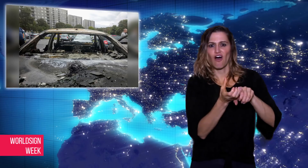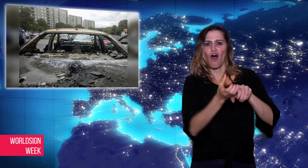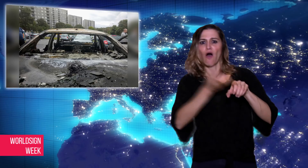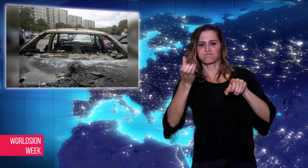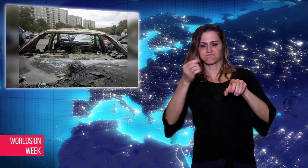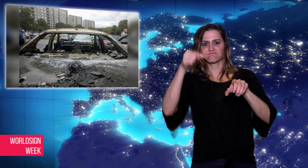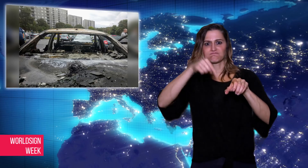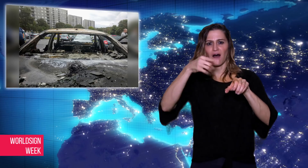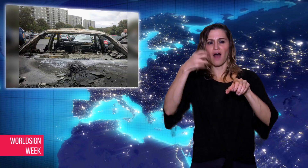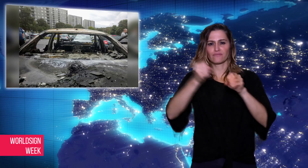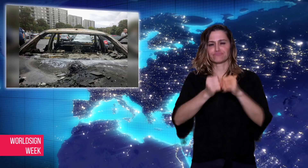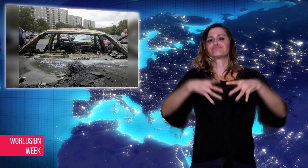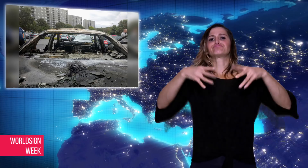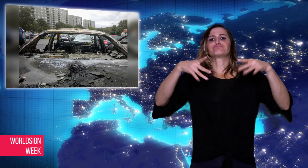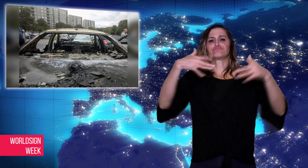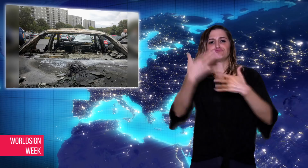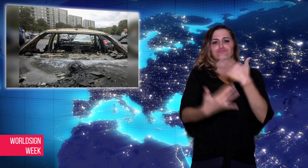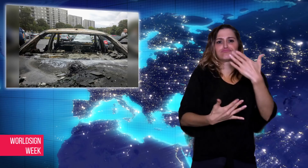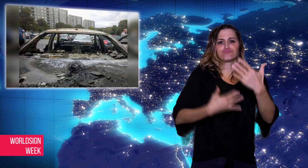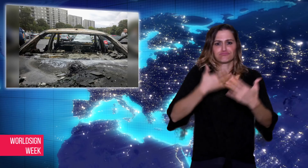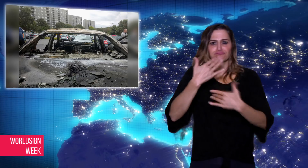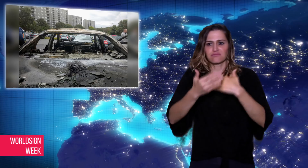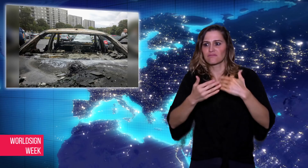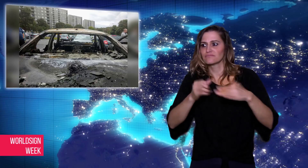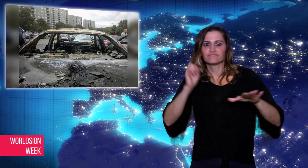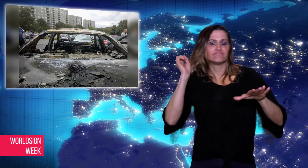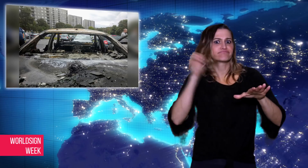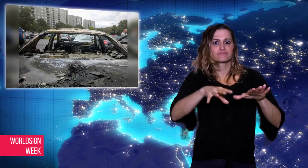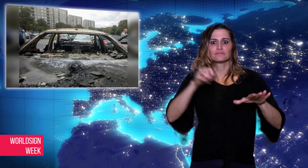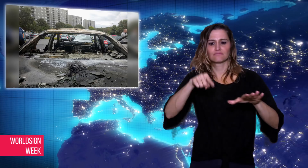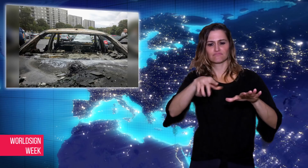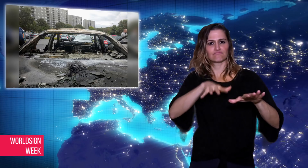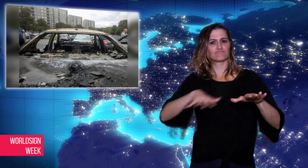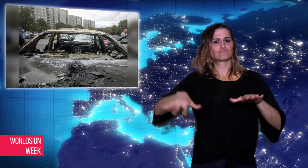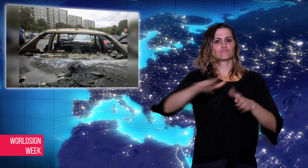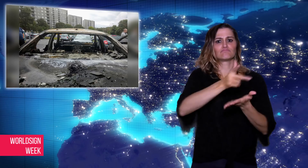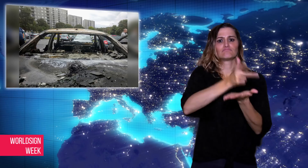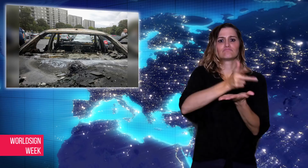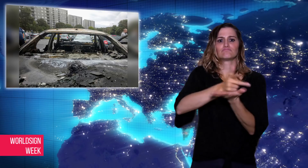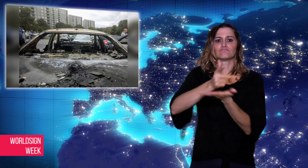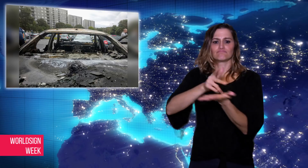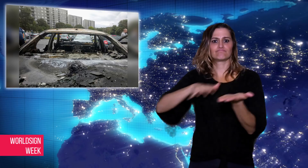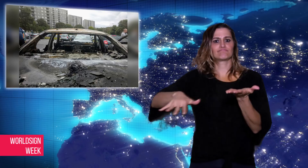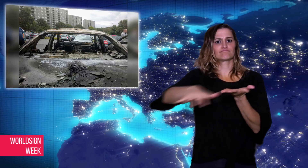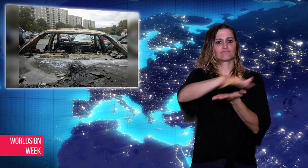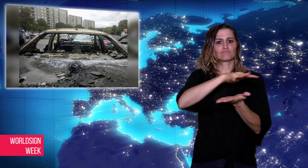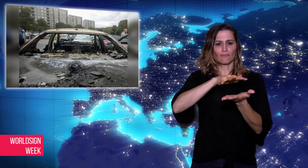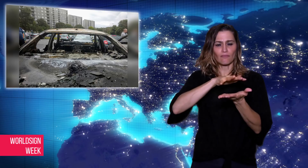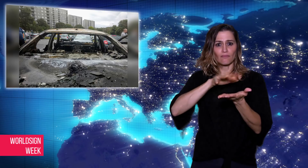molotov cocktails in a parking lot